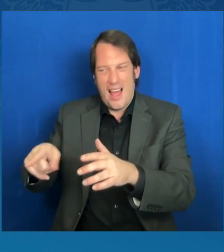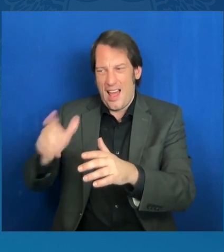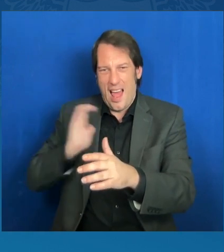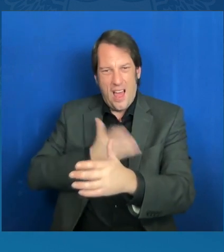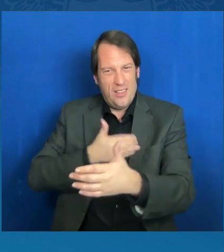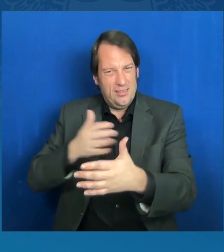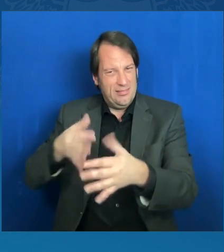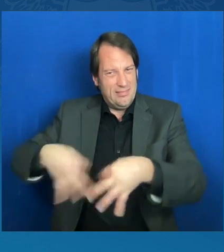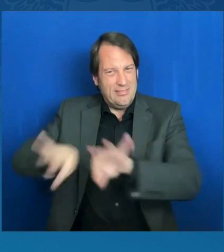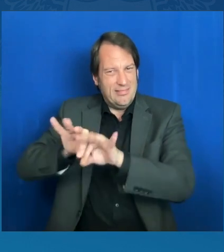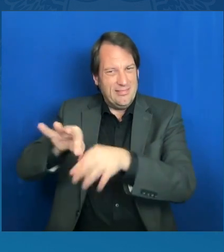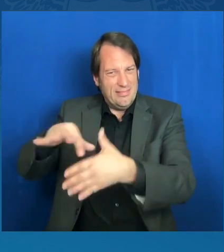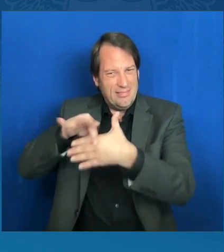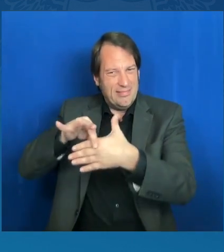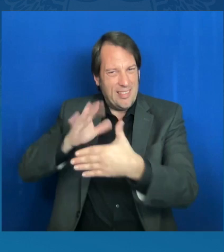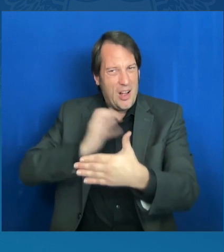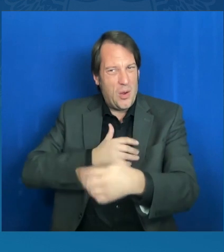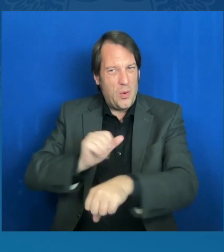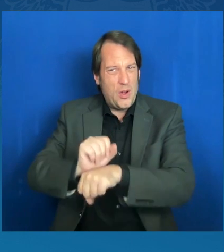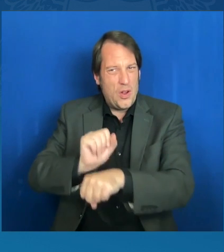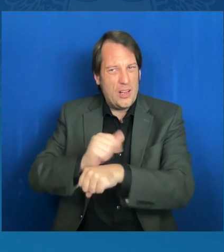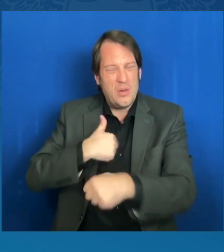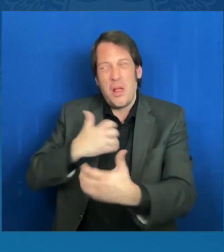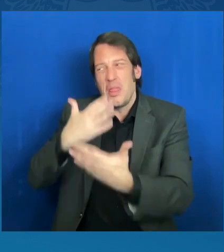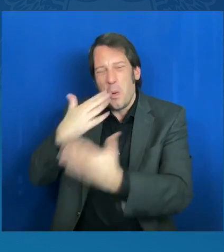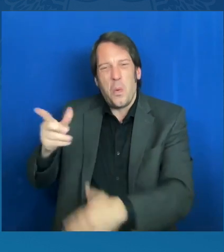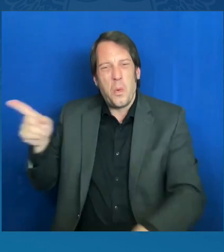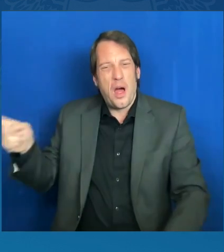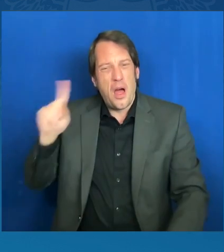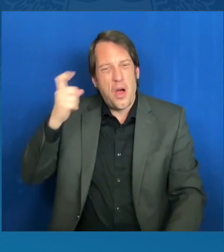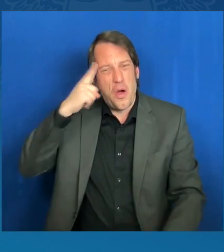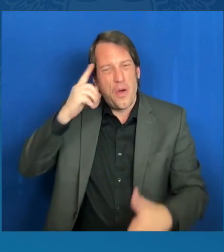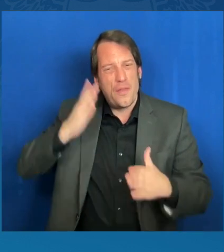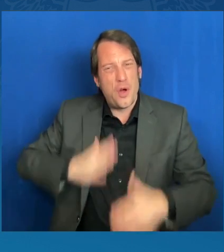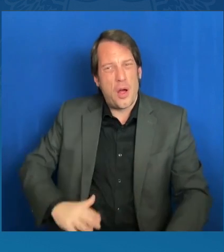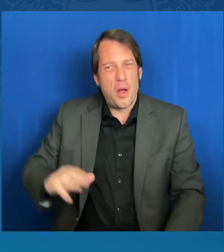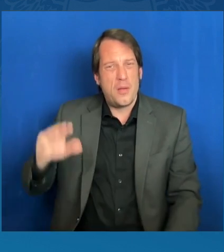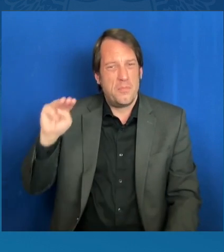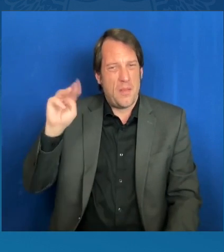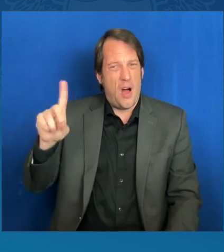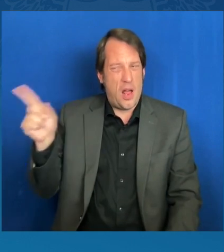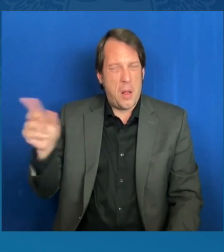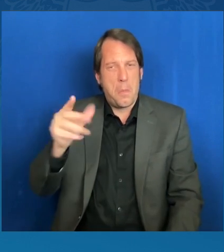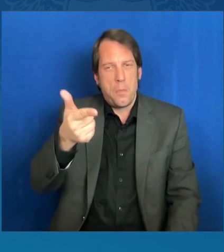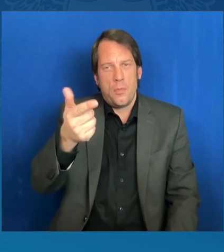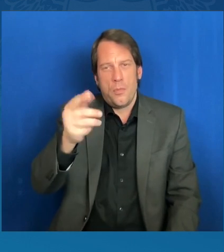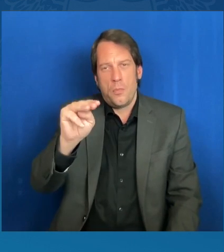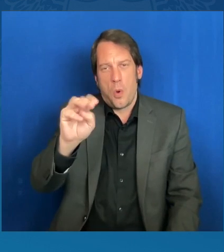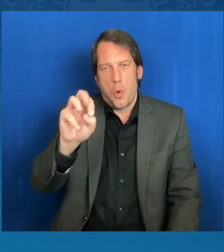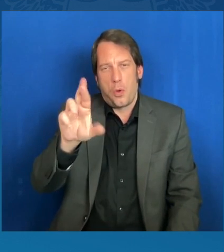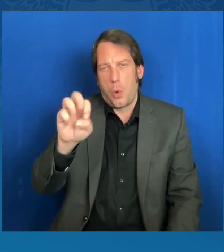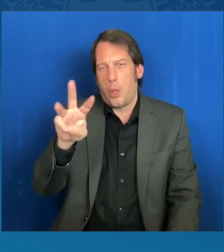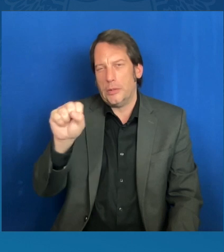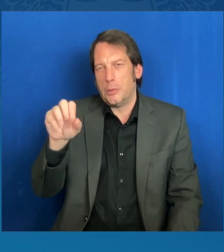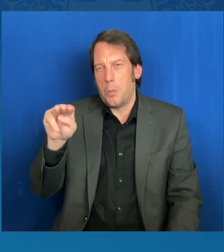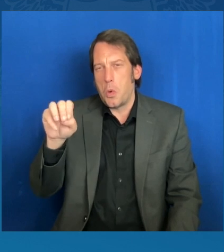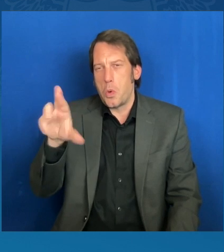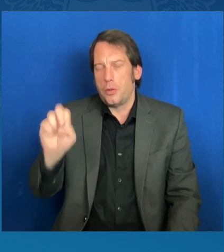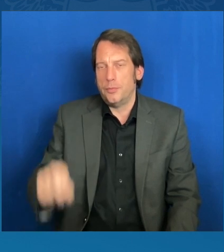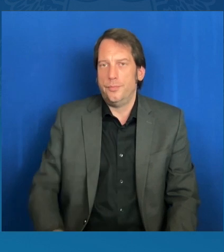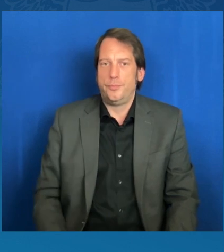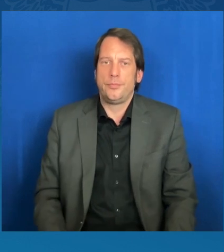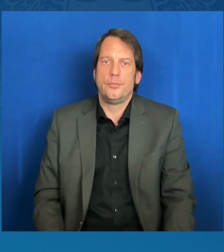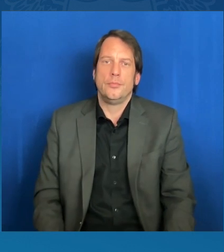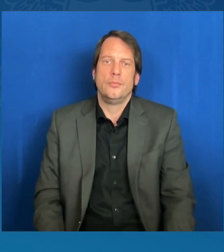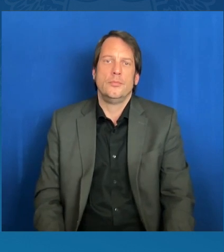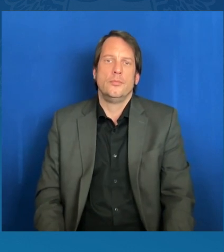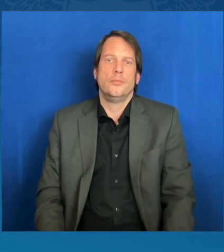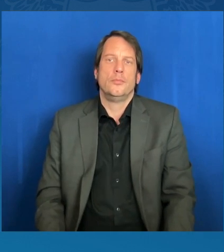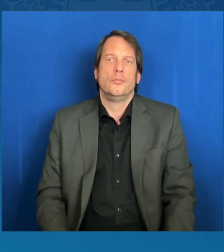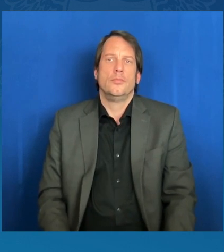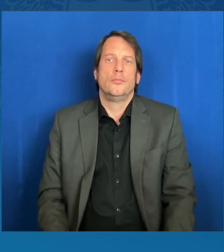Wes Moore and I have had so many conversations about this work,